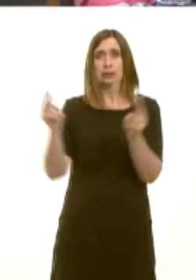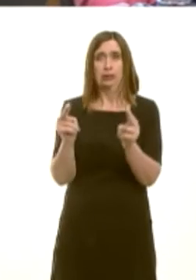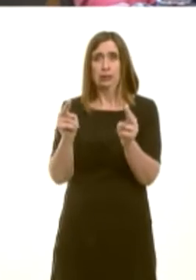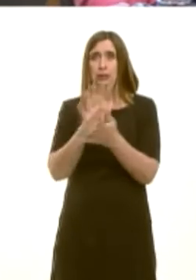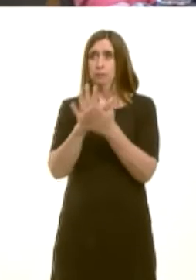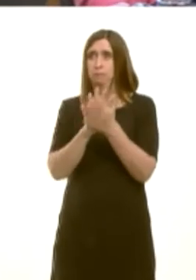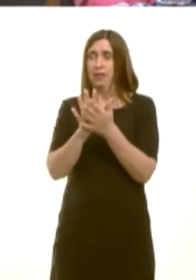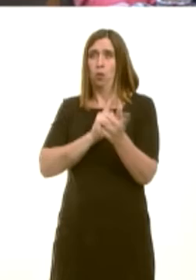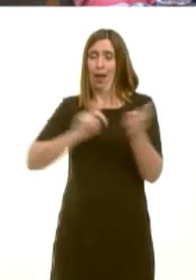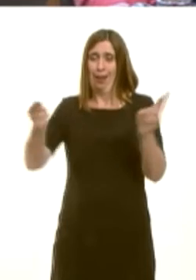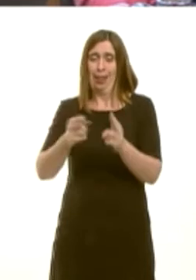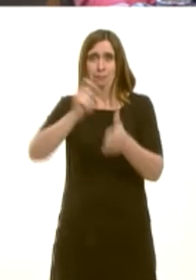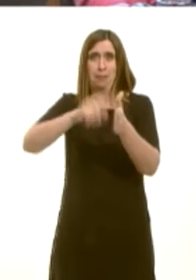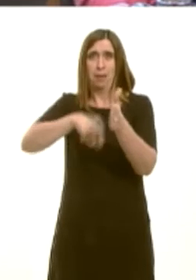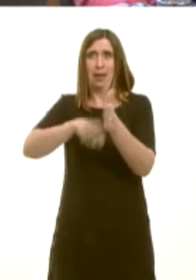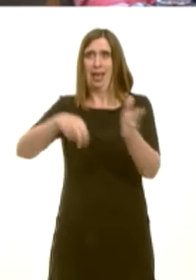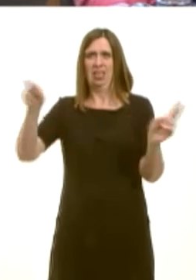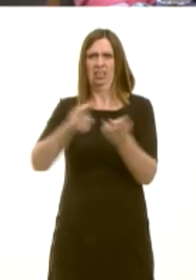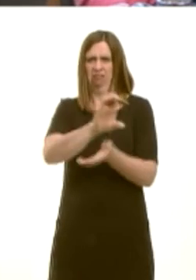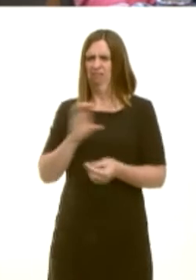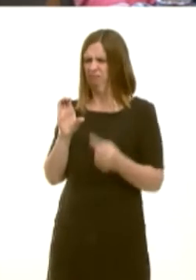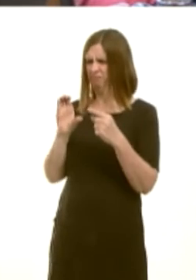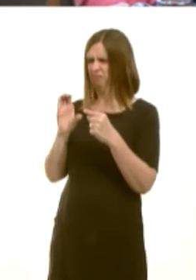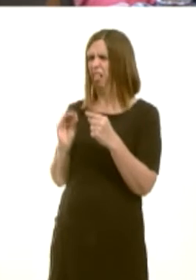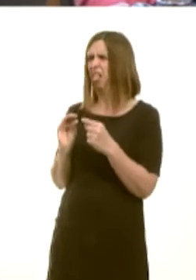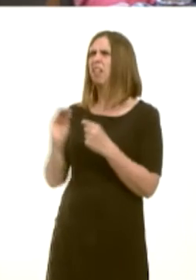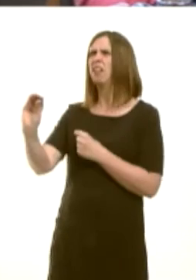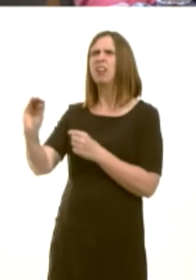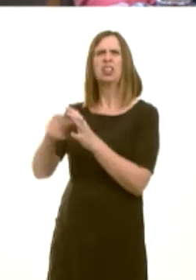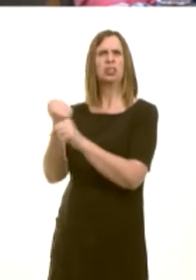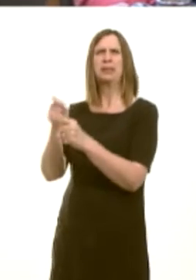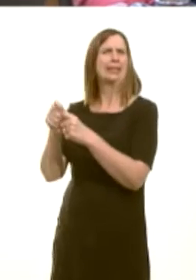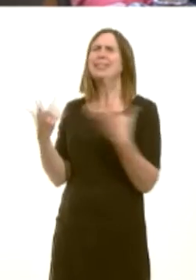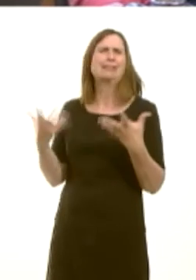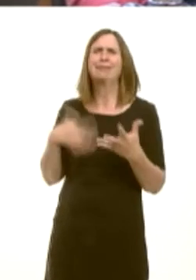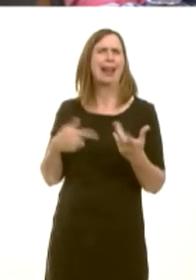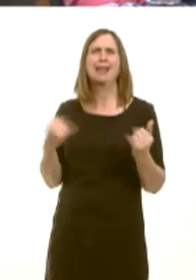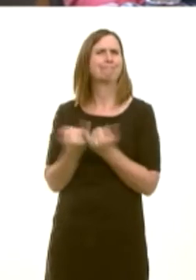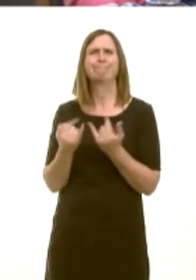the United Kingdom, because we must then ensure that people do not just go and buy pop in